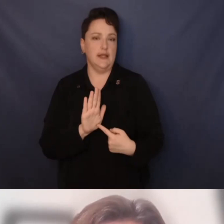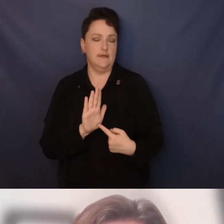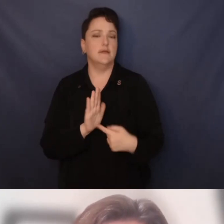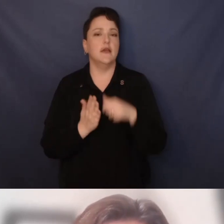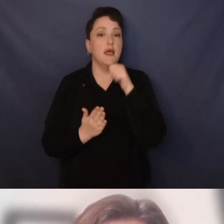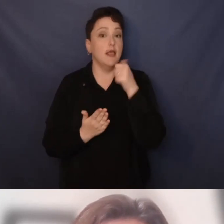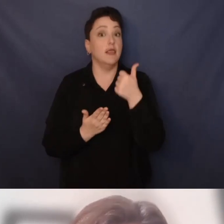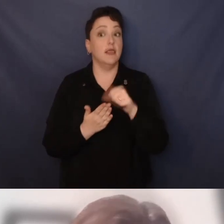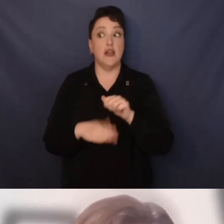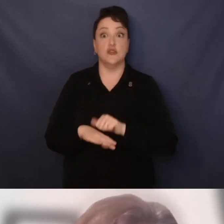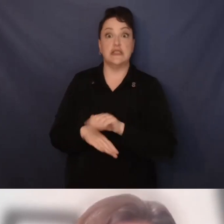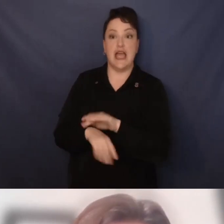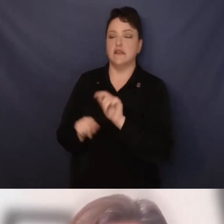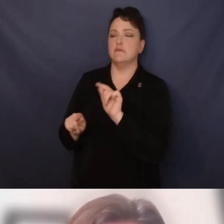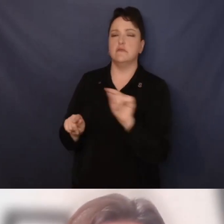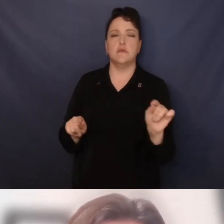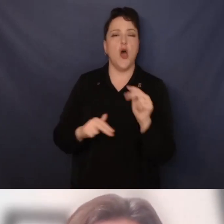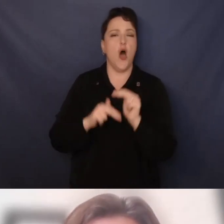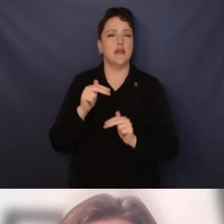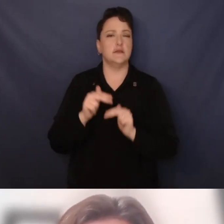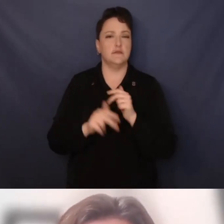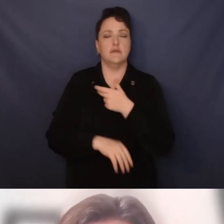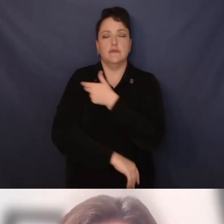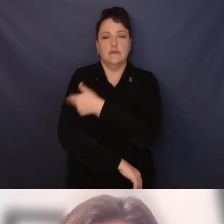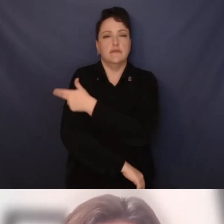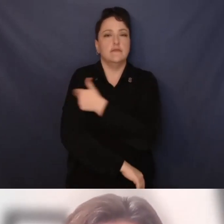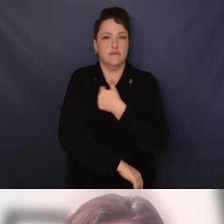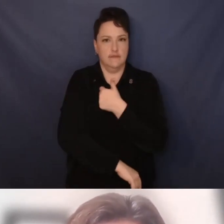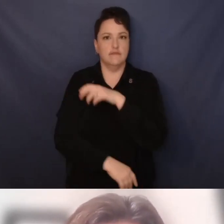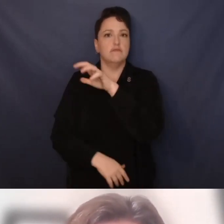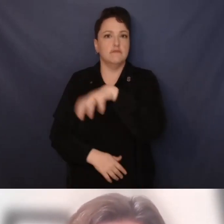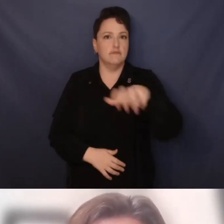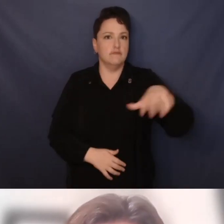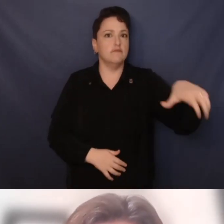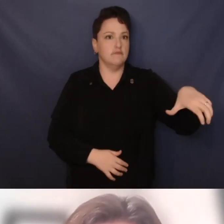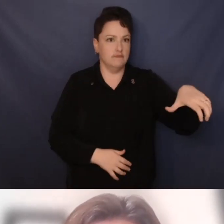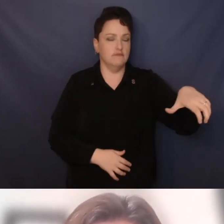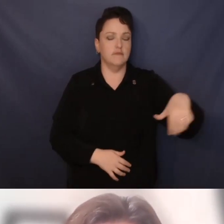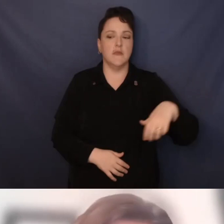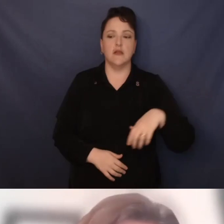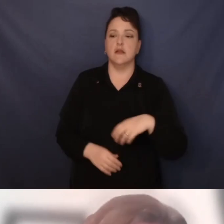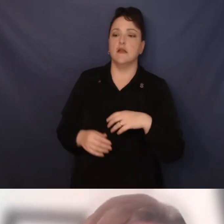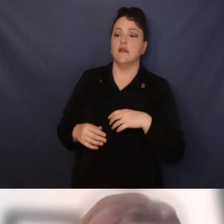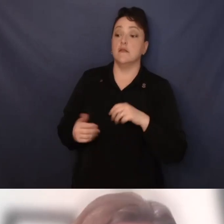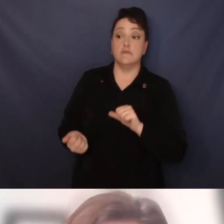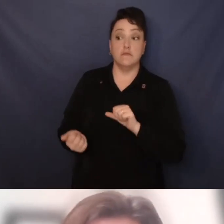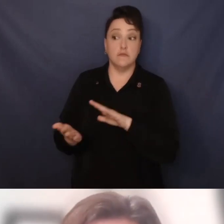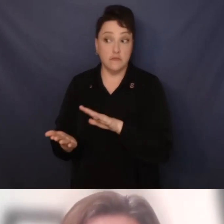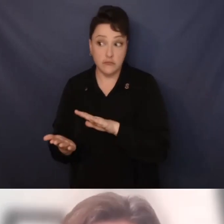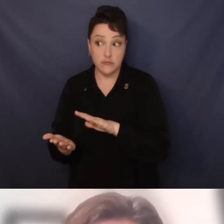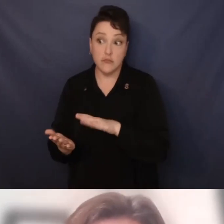in most cases resolved the situation to get visitation granted or access to support